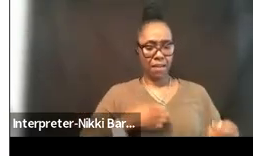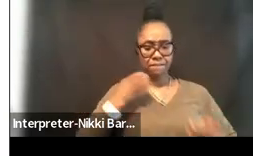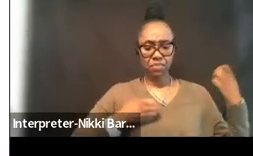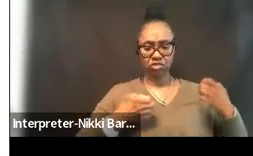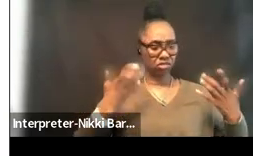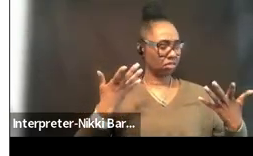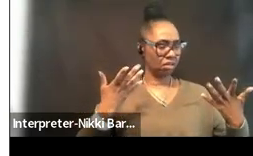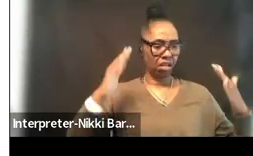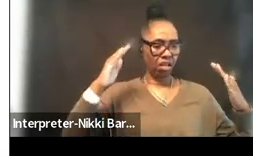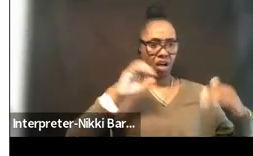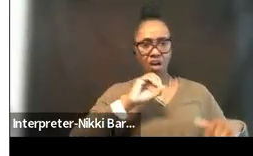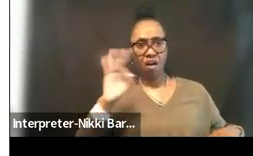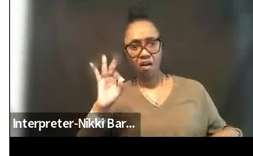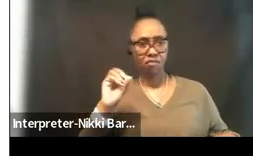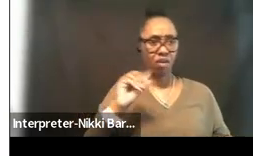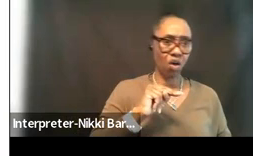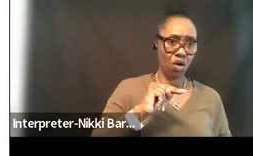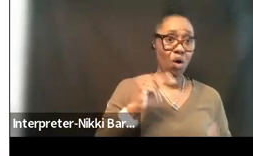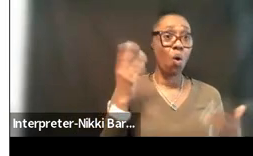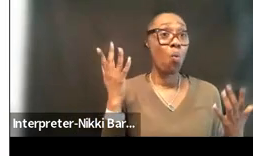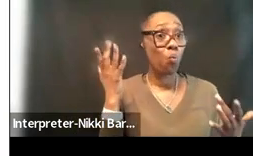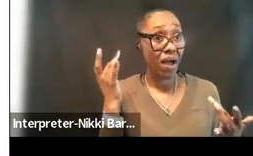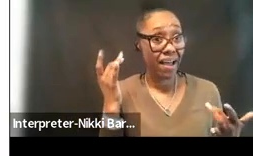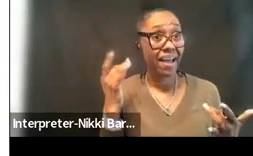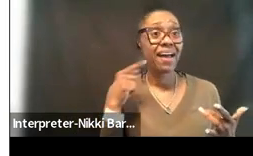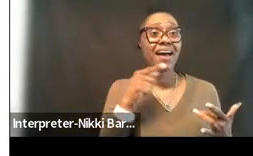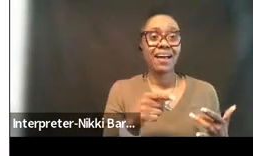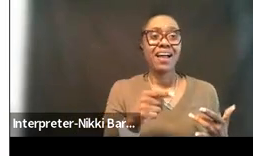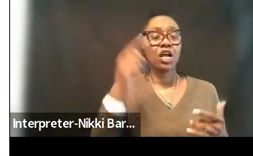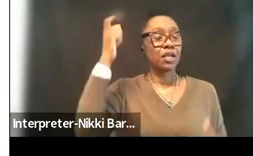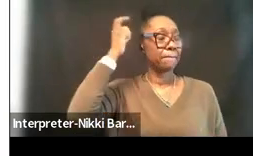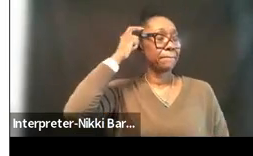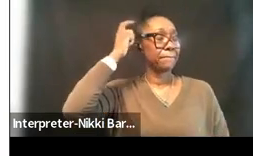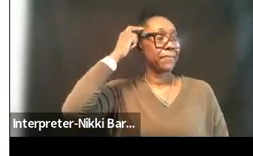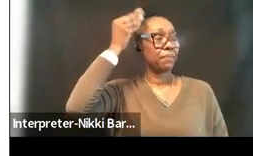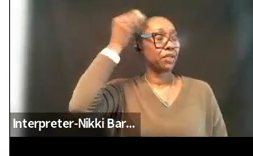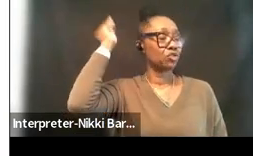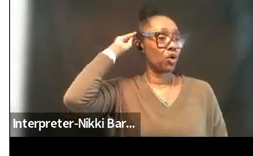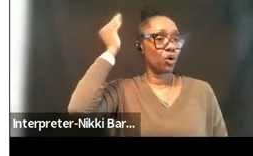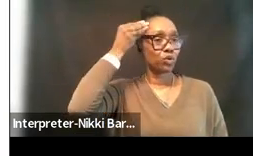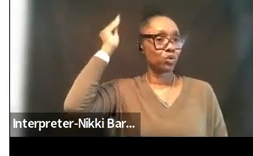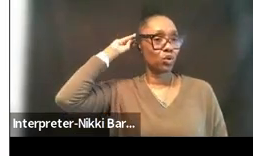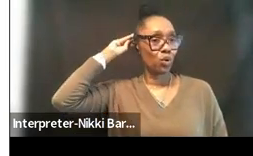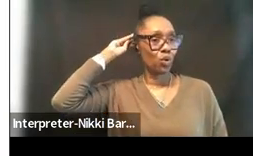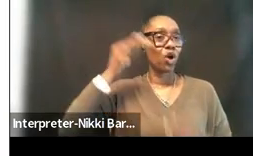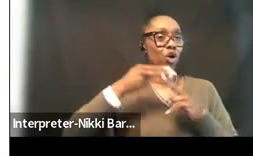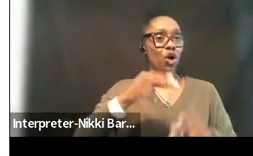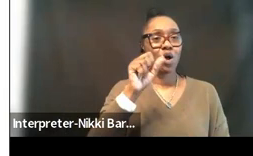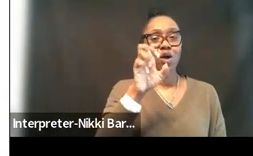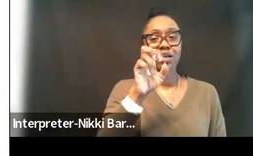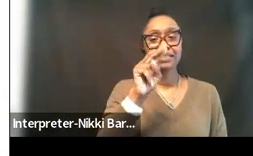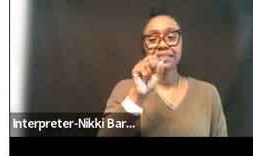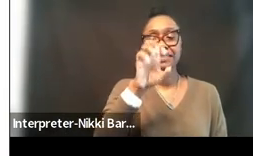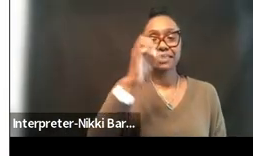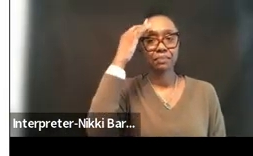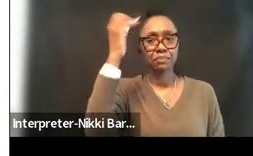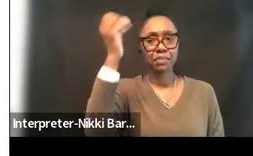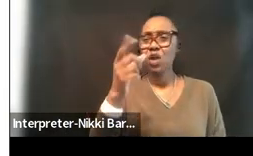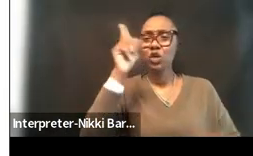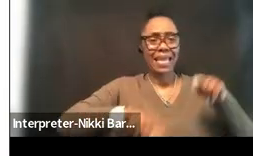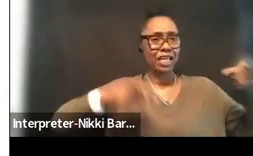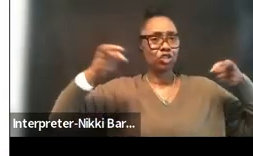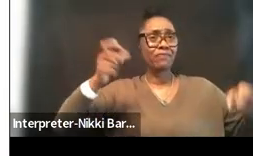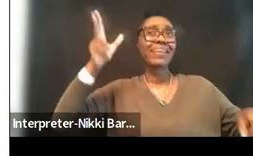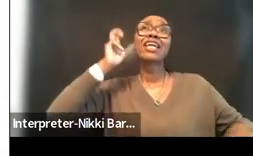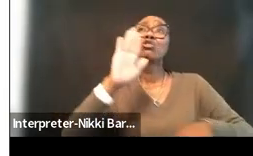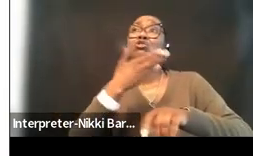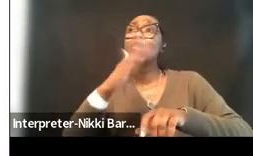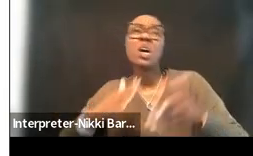This again is because there's activation to the memory stored with our sense memory. So things like feeling out of control or hearing a song or smelling a scent.